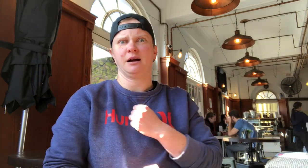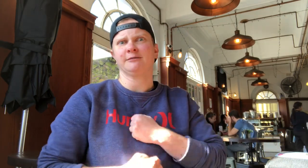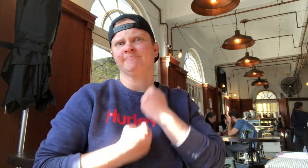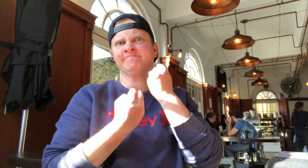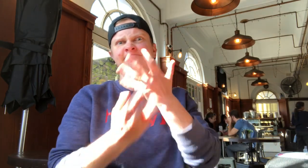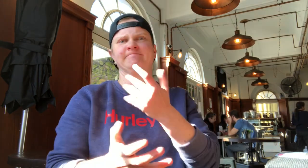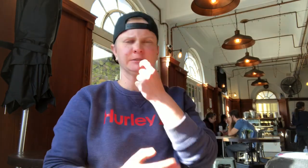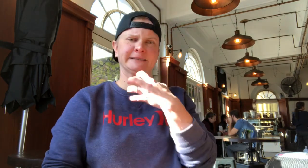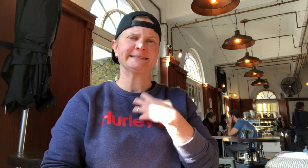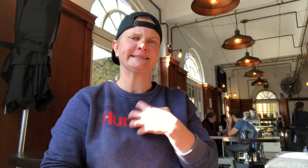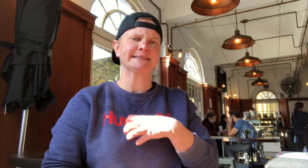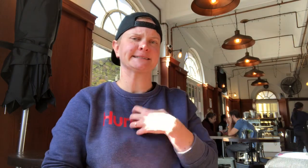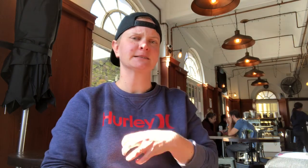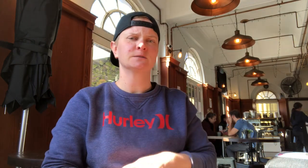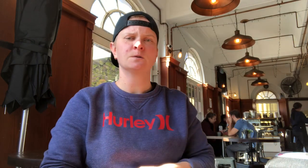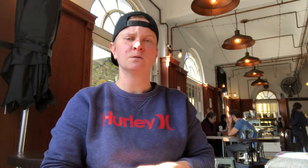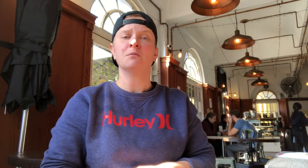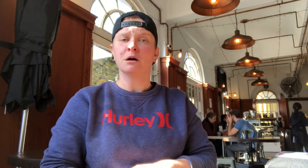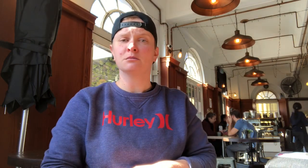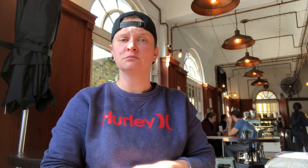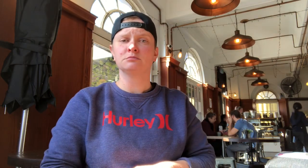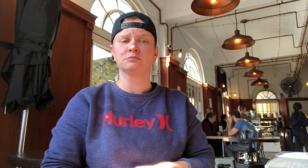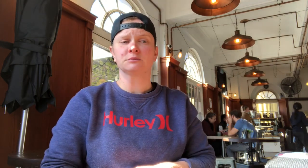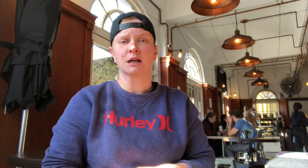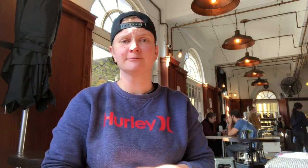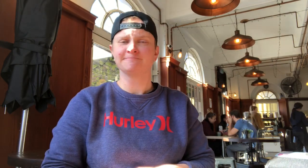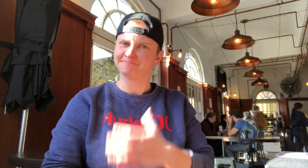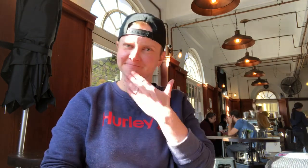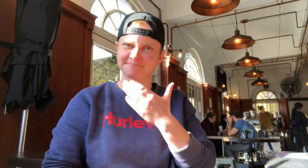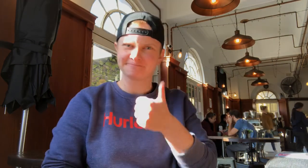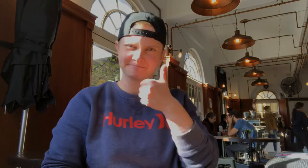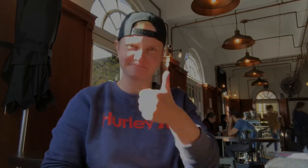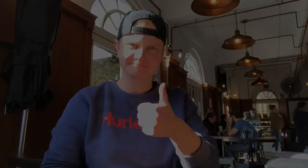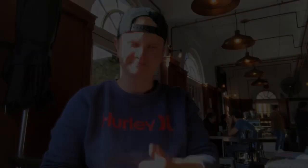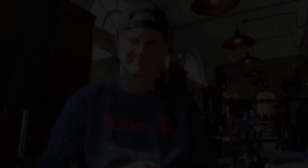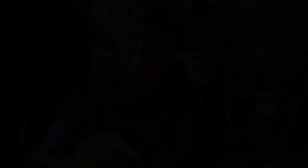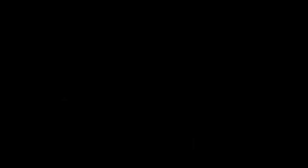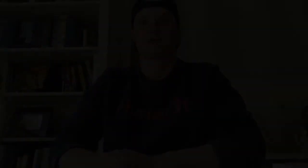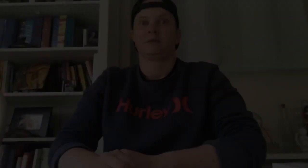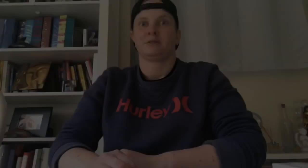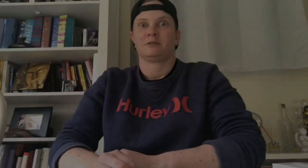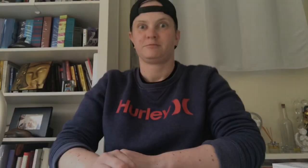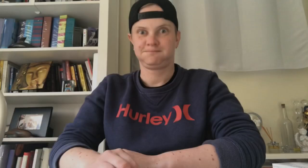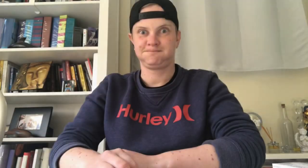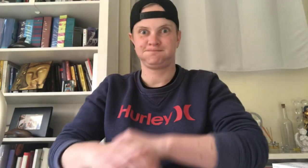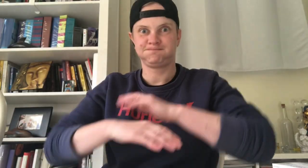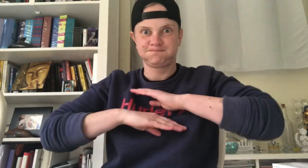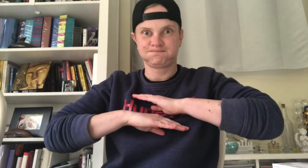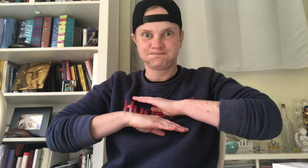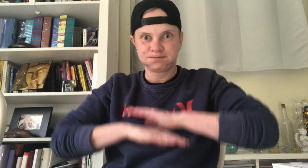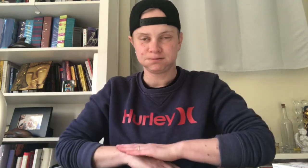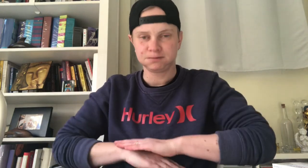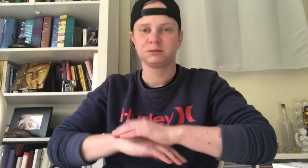This is my frustration blog... but yeah, thanks, bye! What a relief!